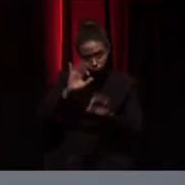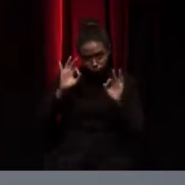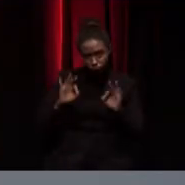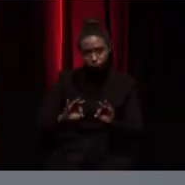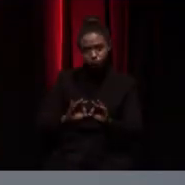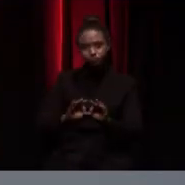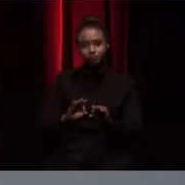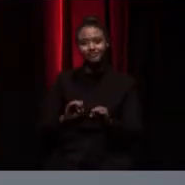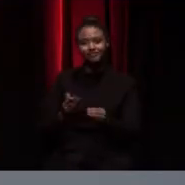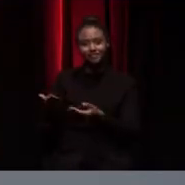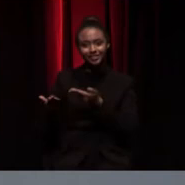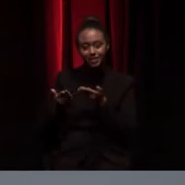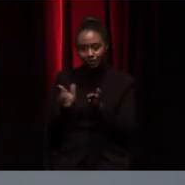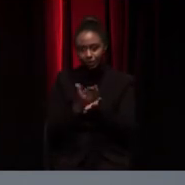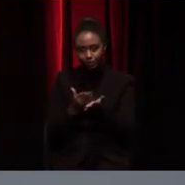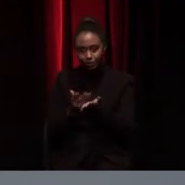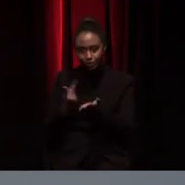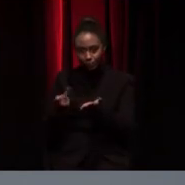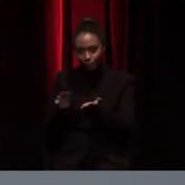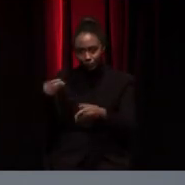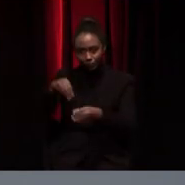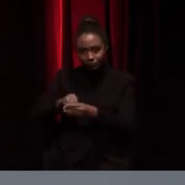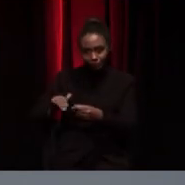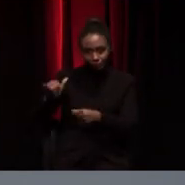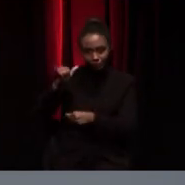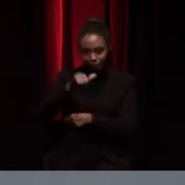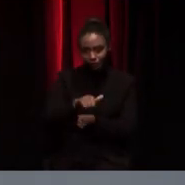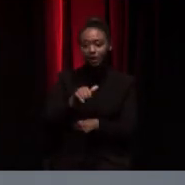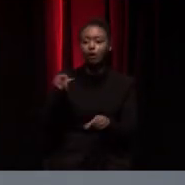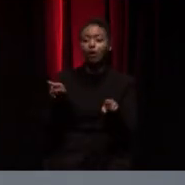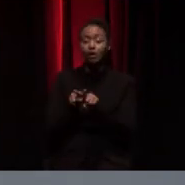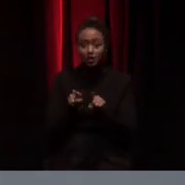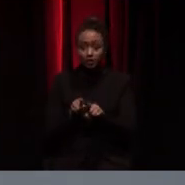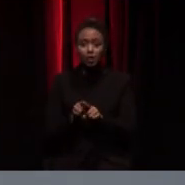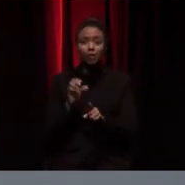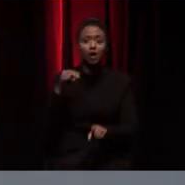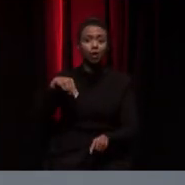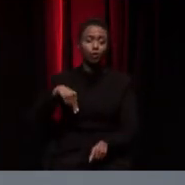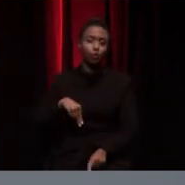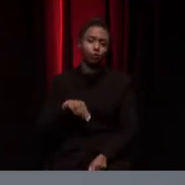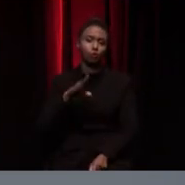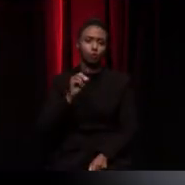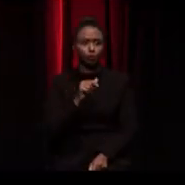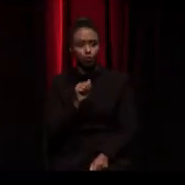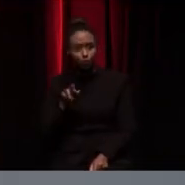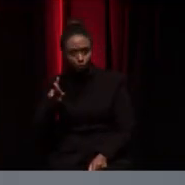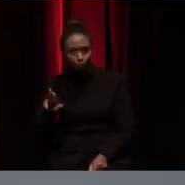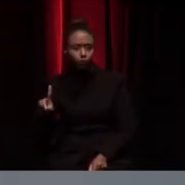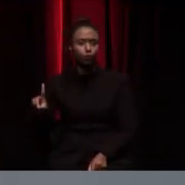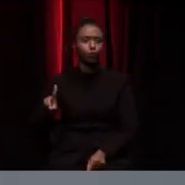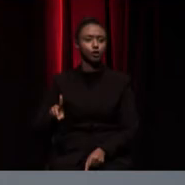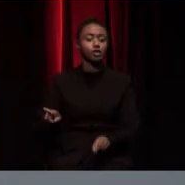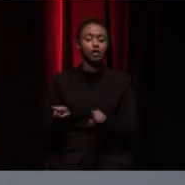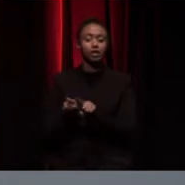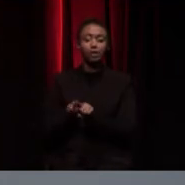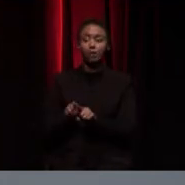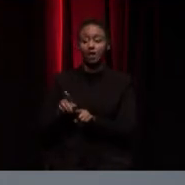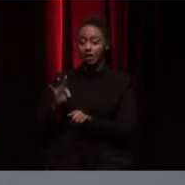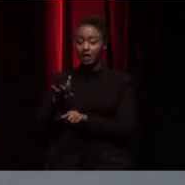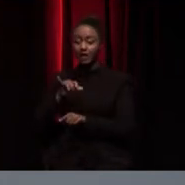he coordinates the business activities of Media Onboard, Gol Online and VIP rooms. Before Trip, that he joined in March 2013,